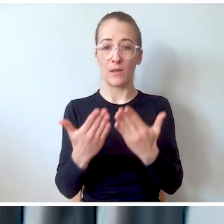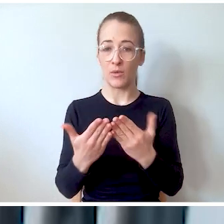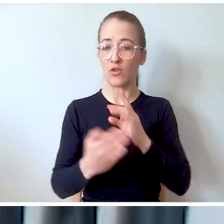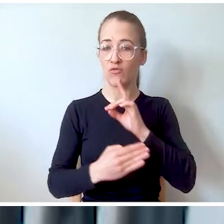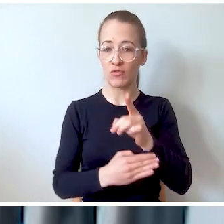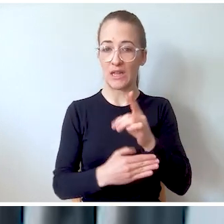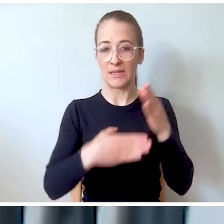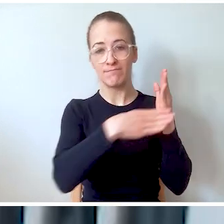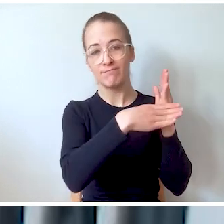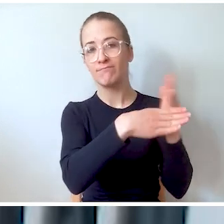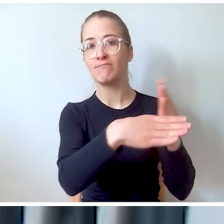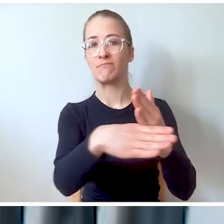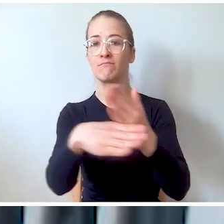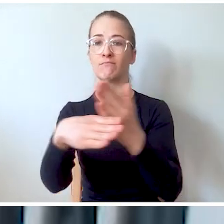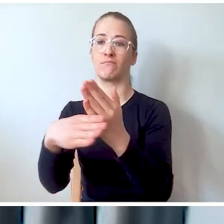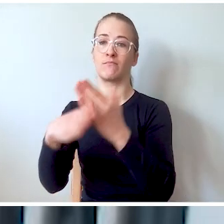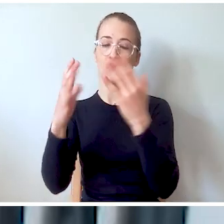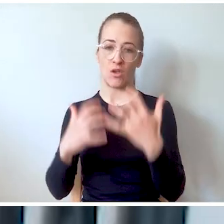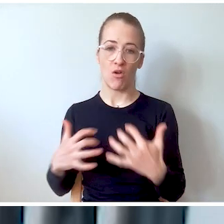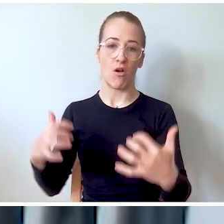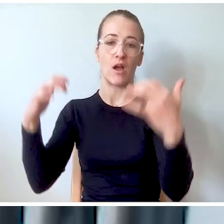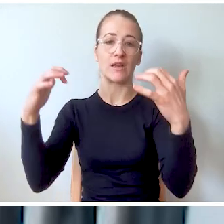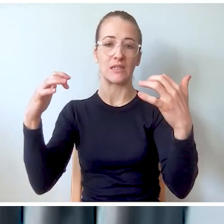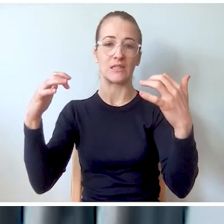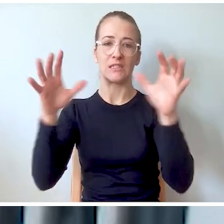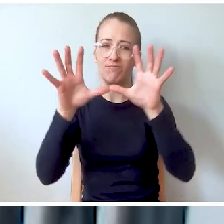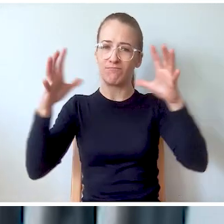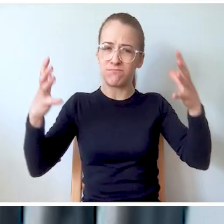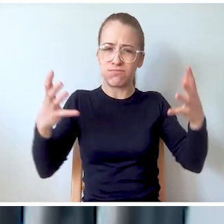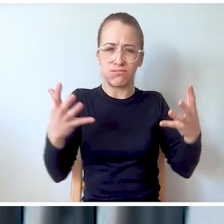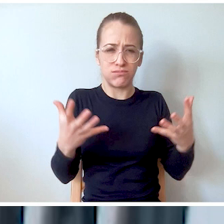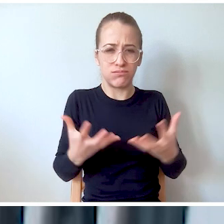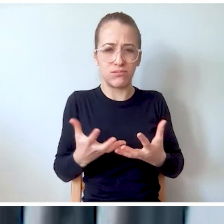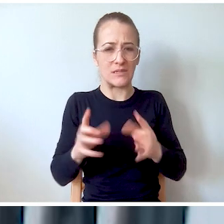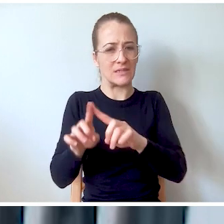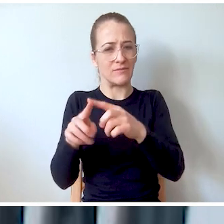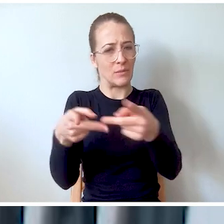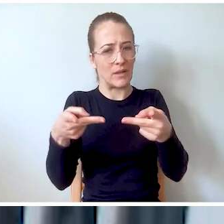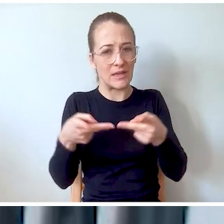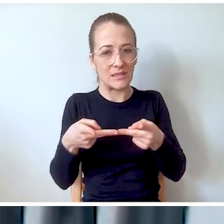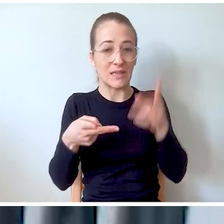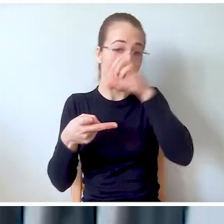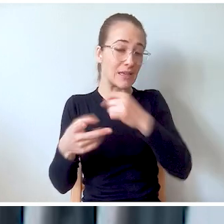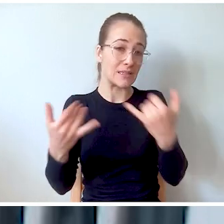has been shared to audiences around the world in these, I guess now going on, 20 years.